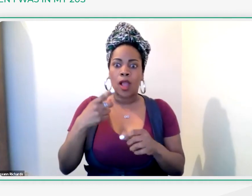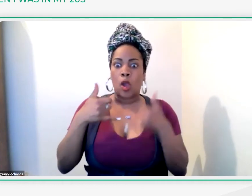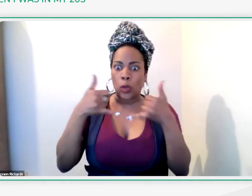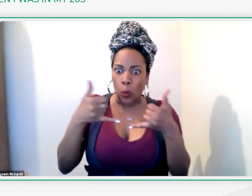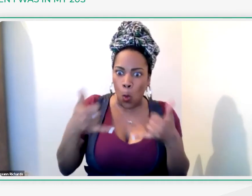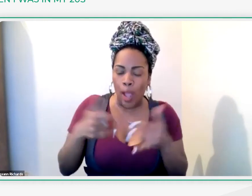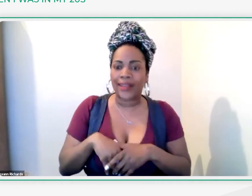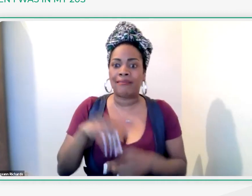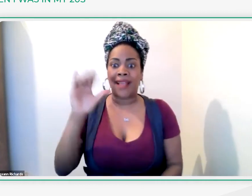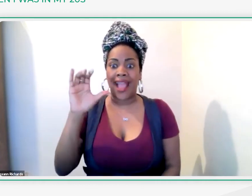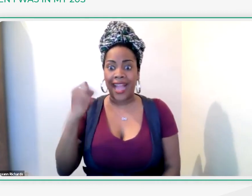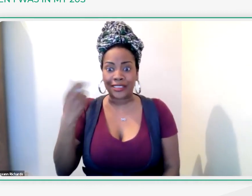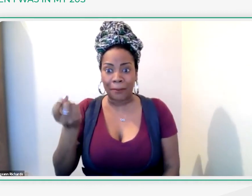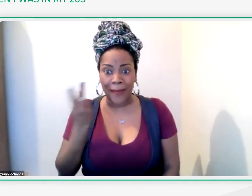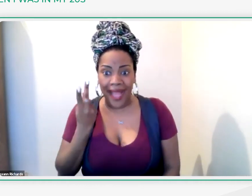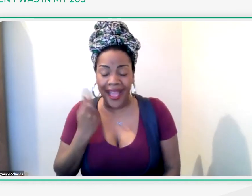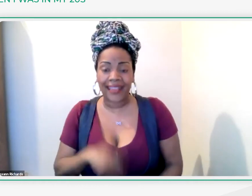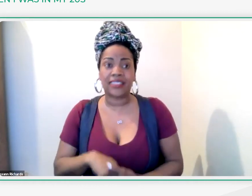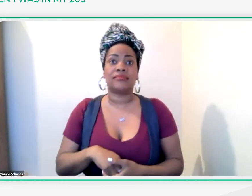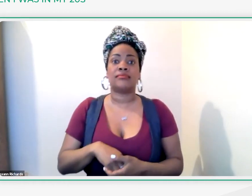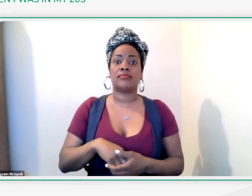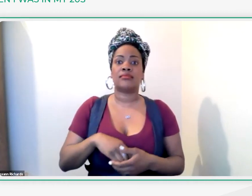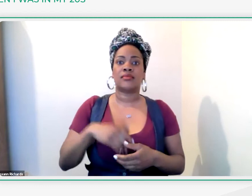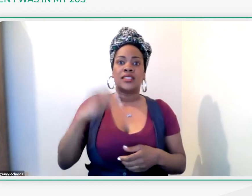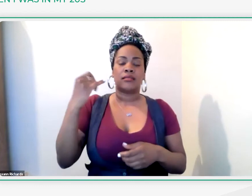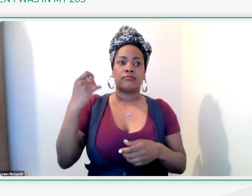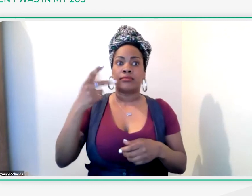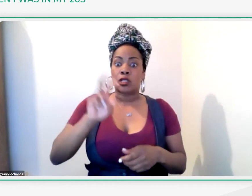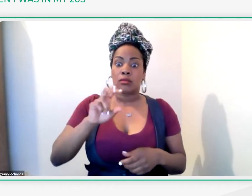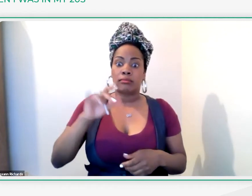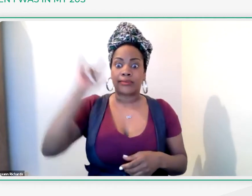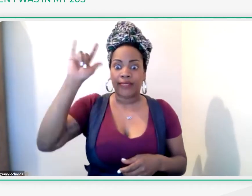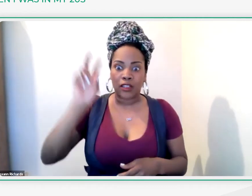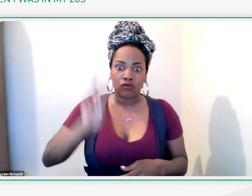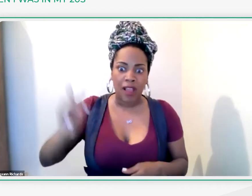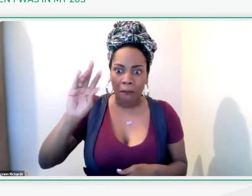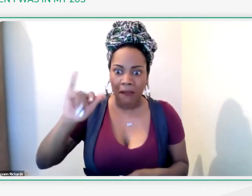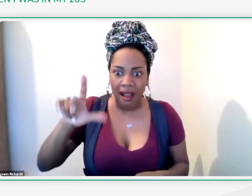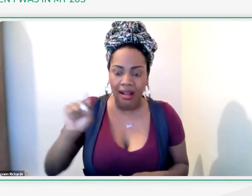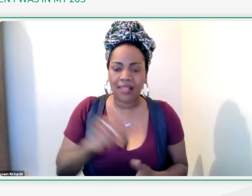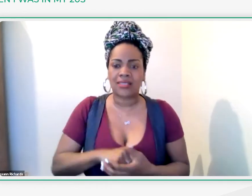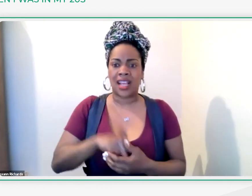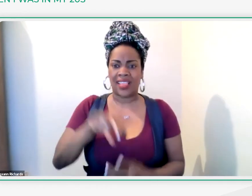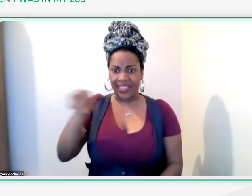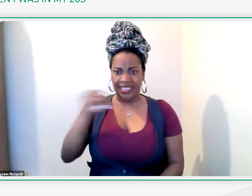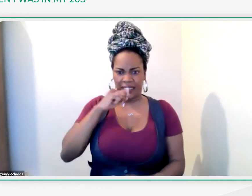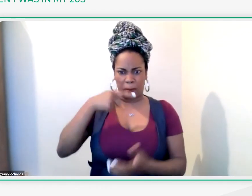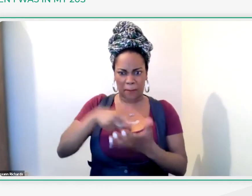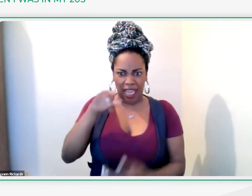We're talking about rewards, cash back, travel miles.